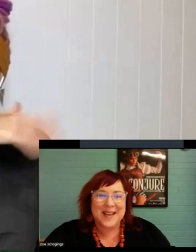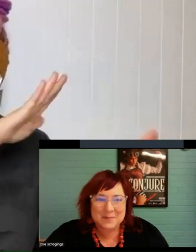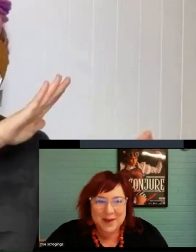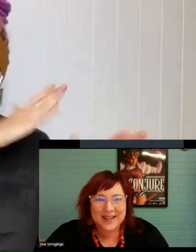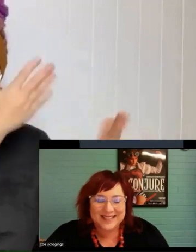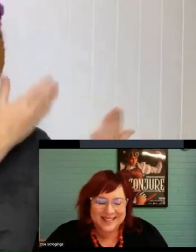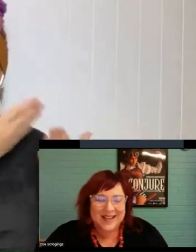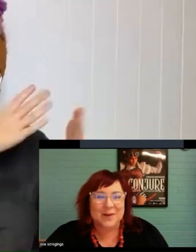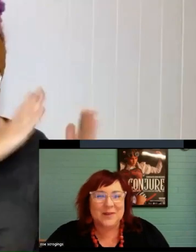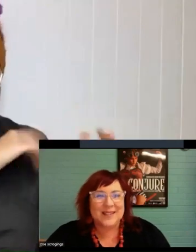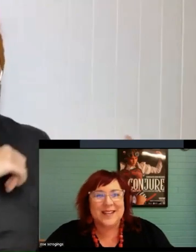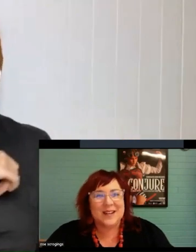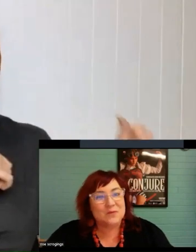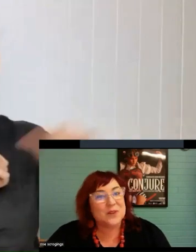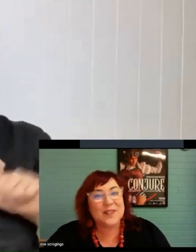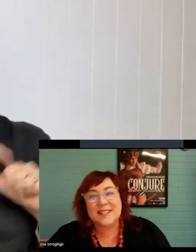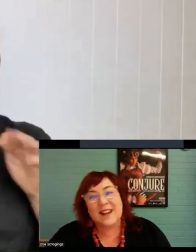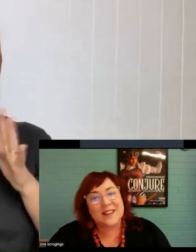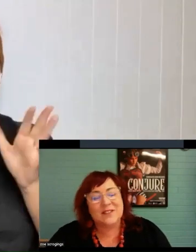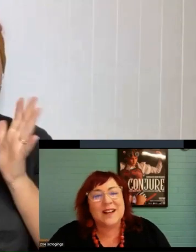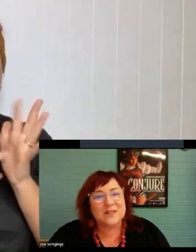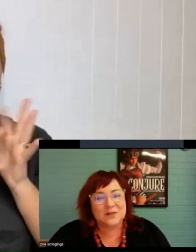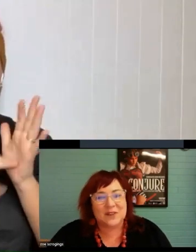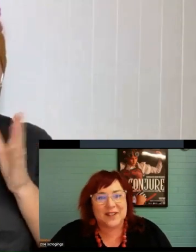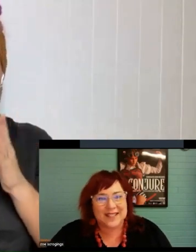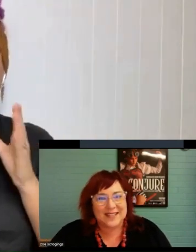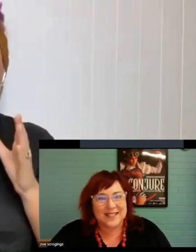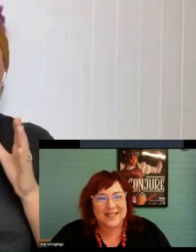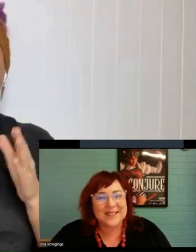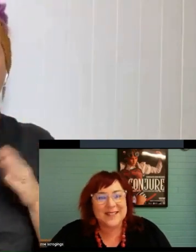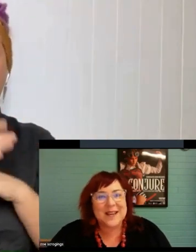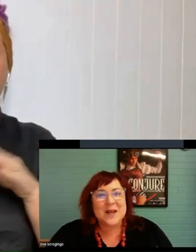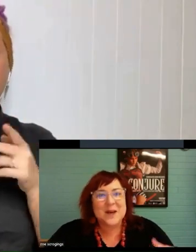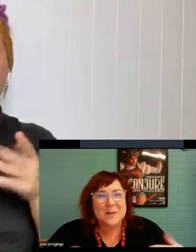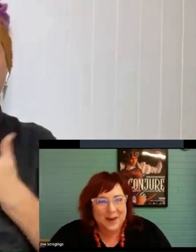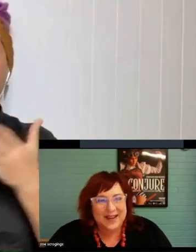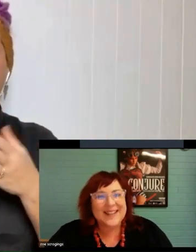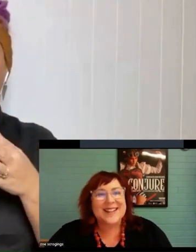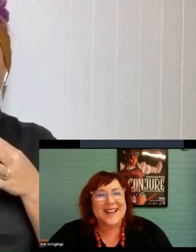came back to Darwin and worked in other arts organizations. But